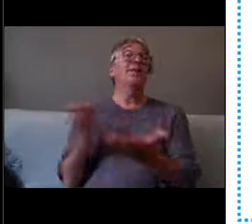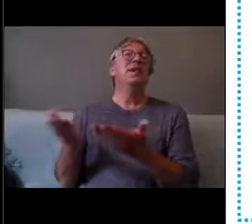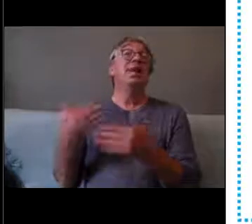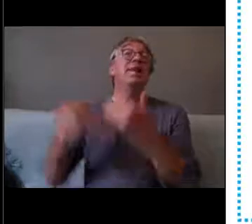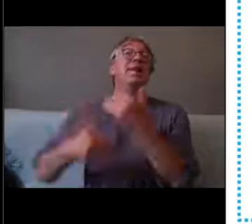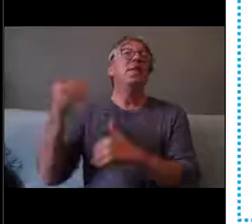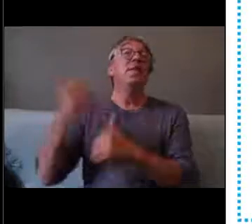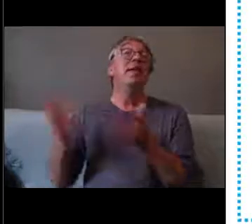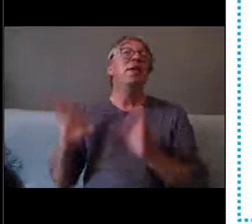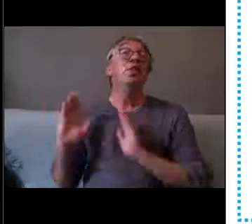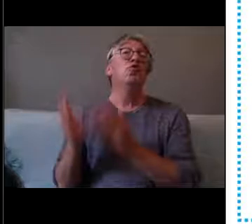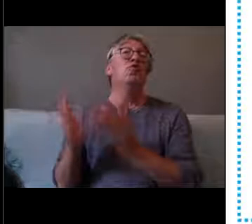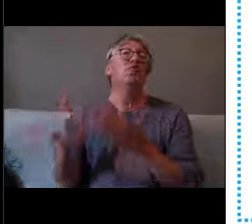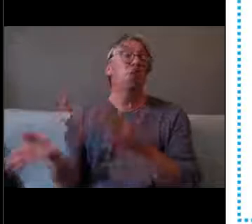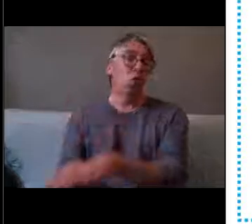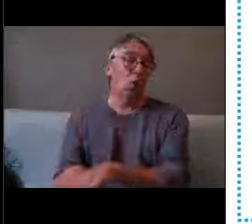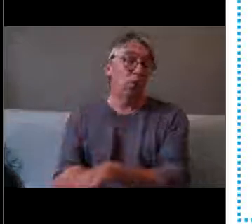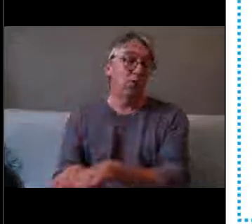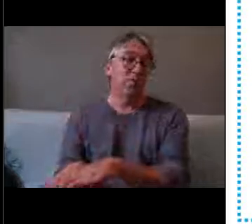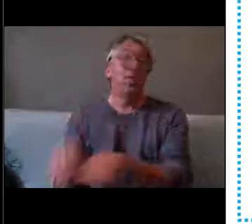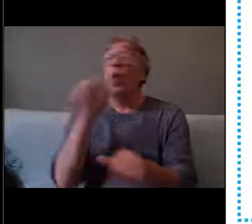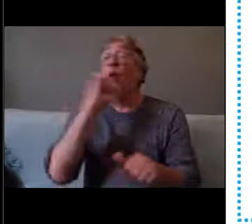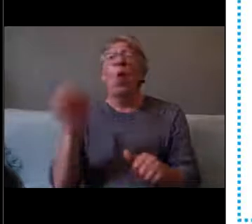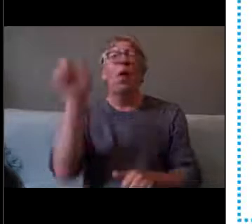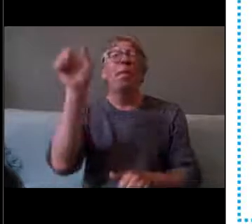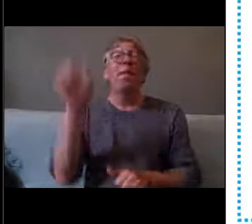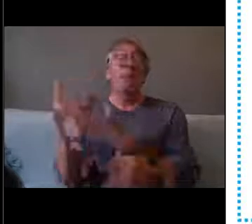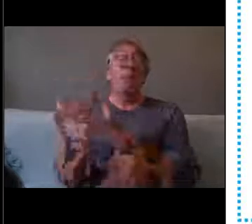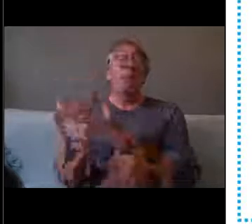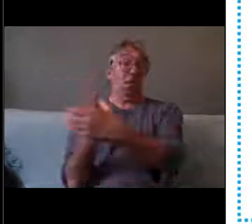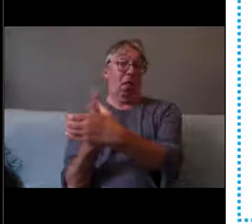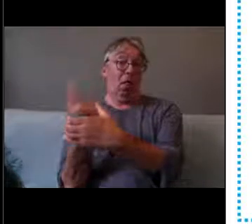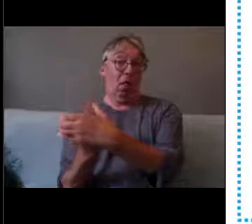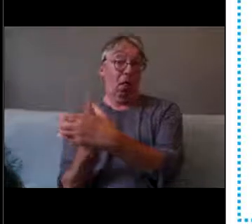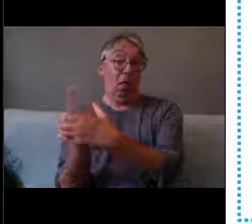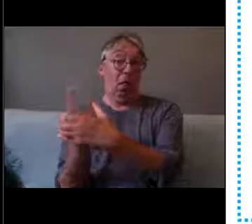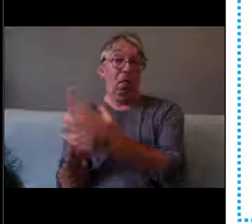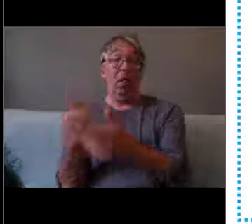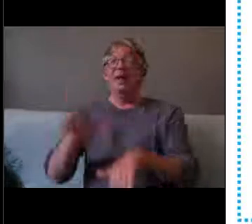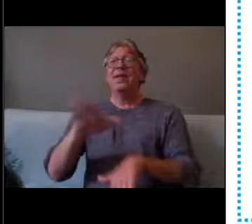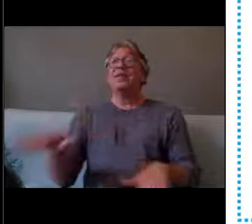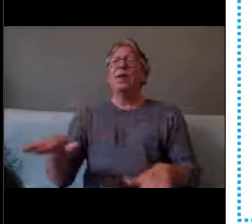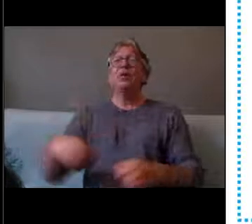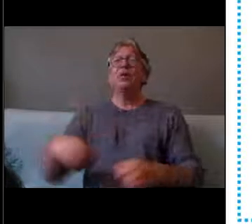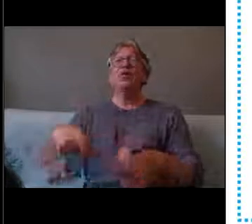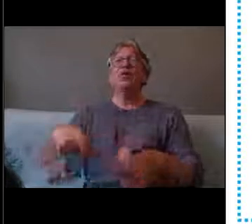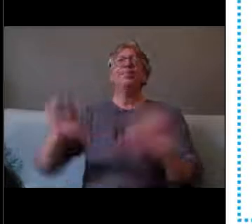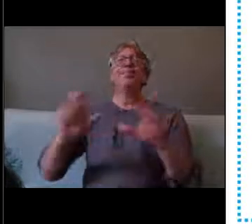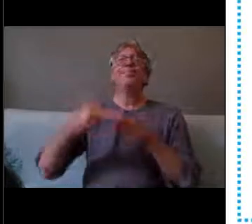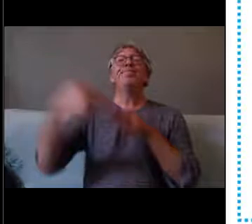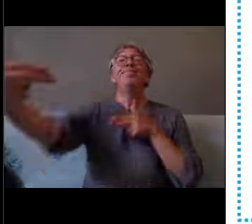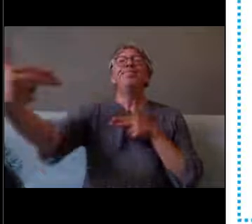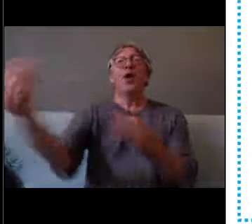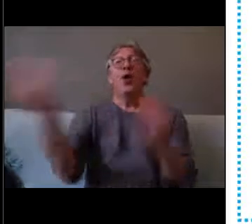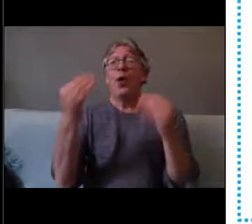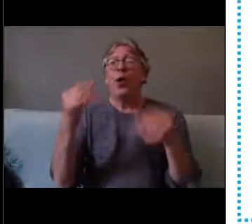elders were isolated, potential outbreaks of COVID-19 they were experienced in the refugee camps.